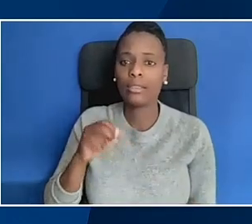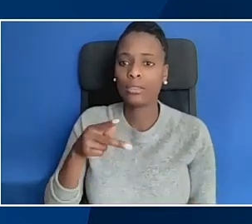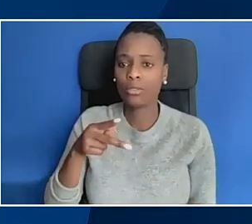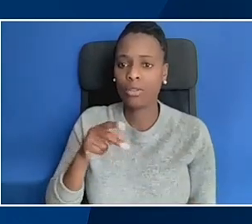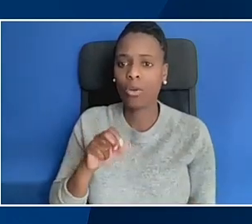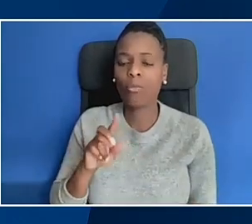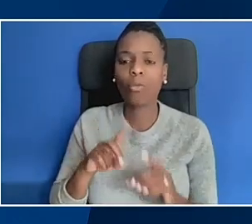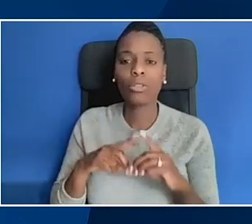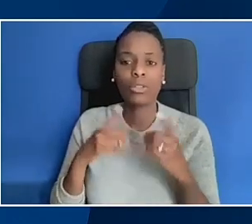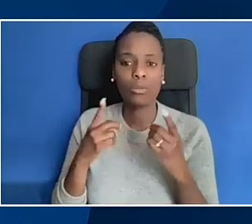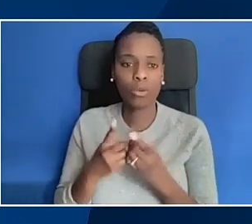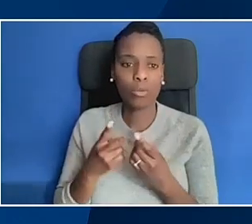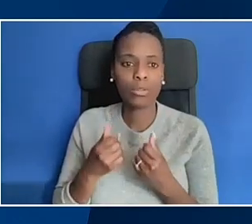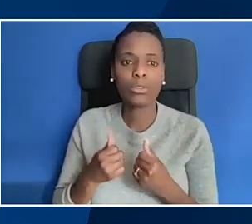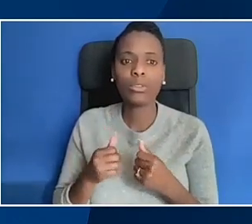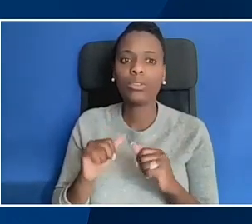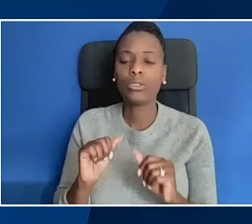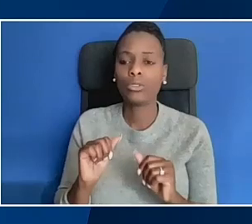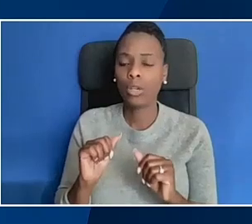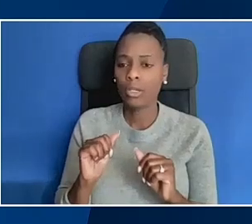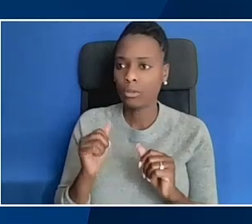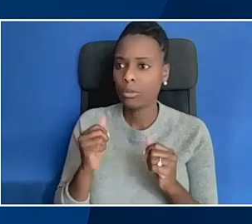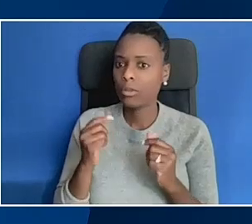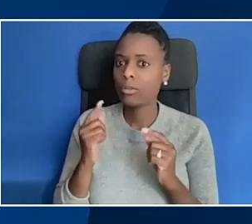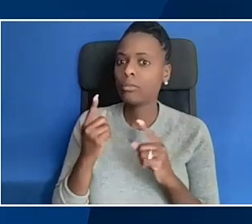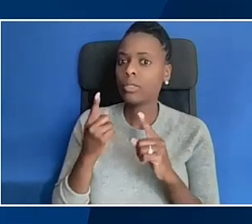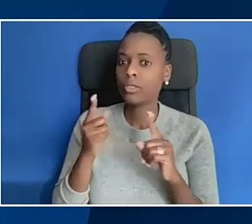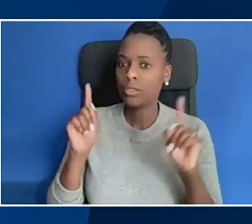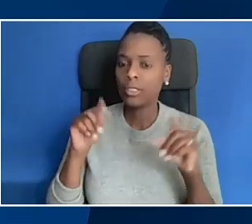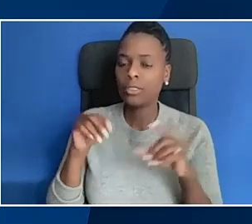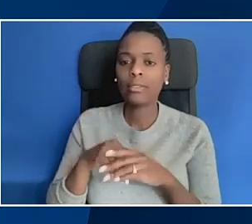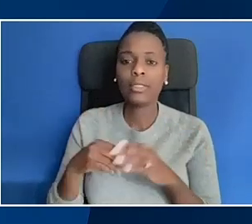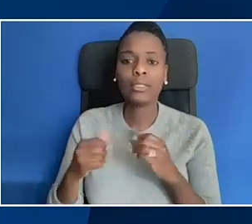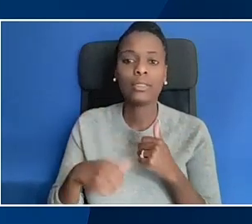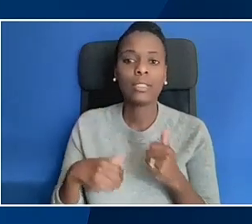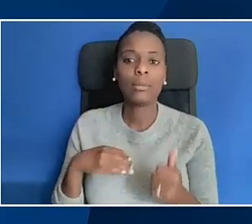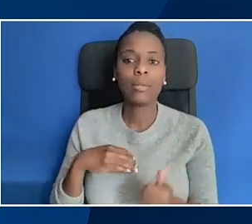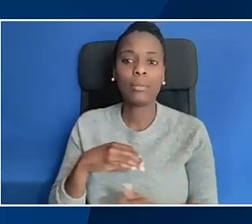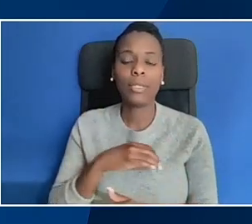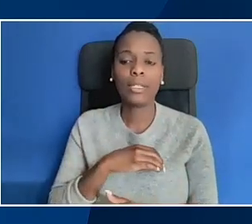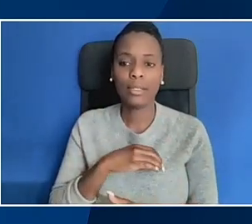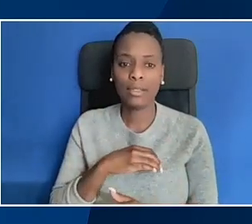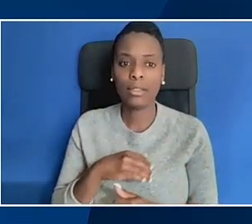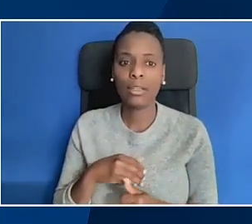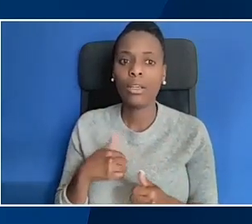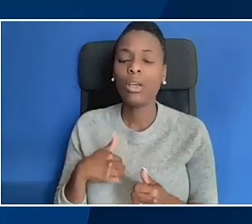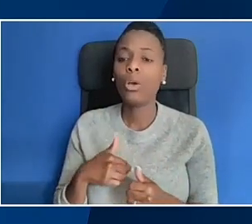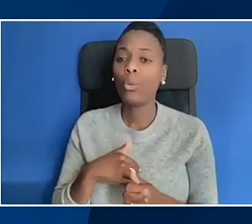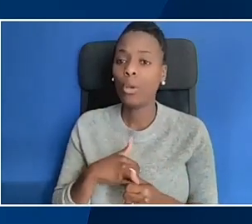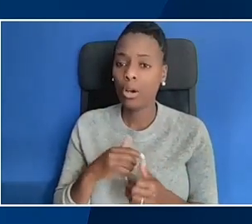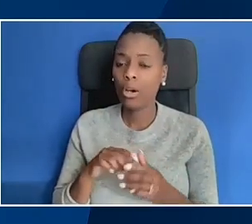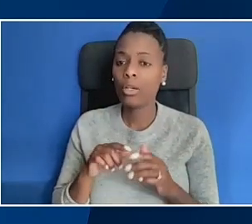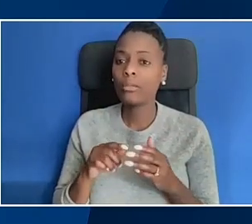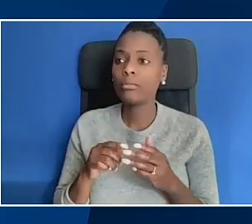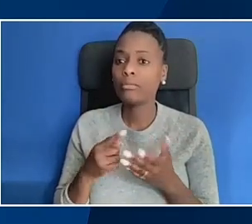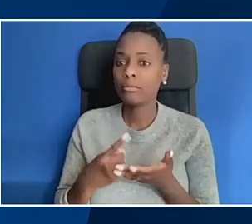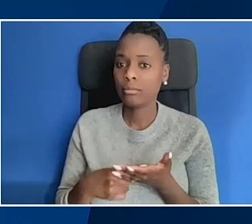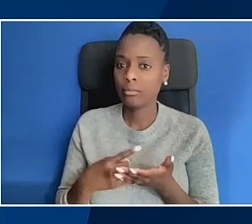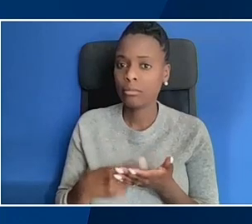subcommittee sessions. We did say that we will be discussing issues related to participant eligibility in certain TRIO Programs.